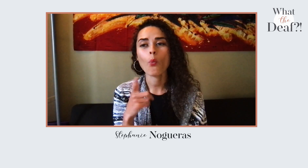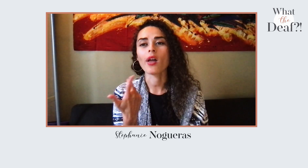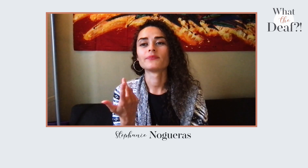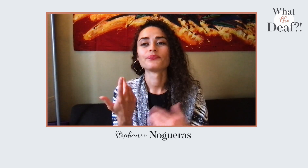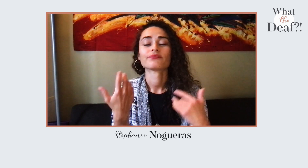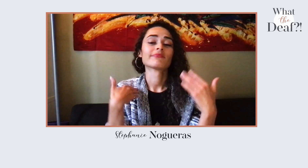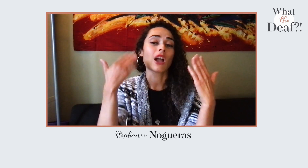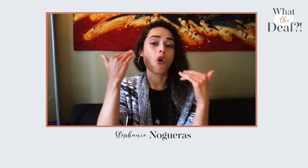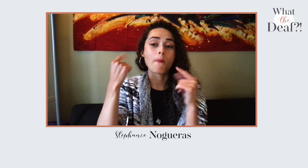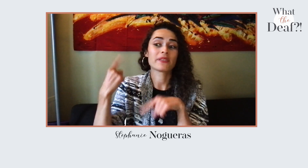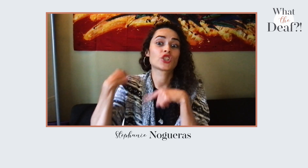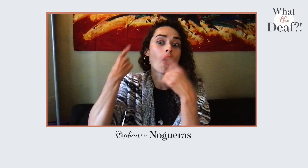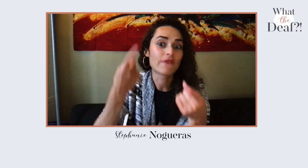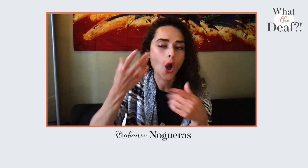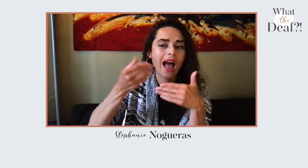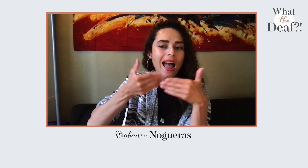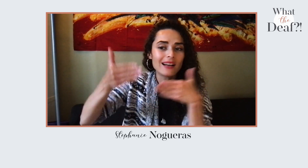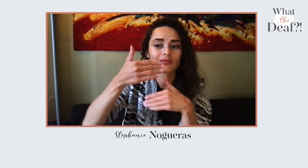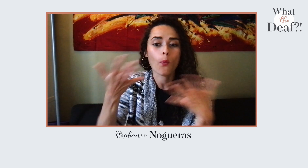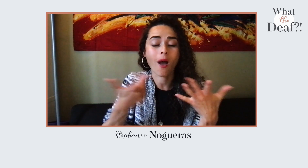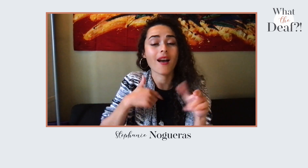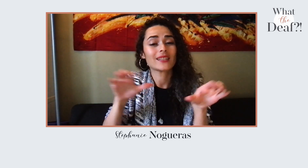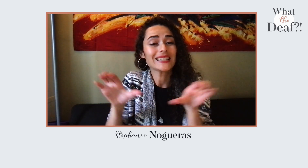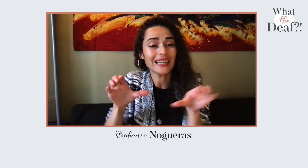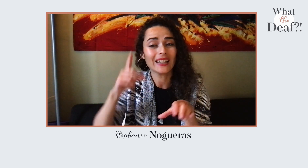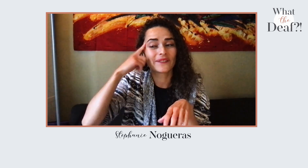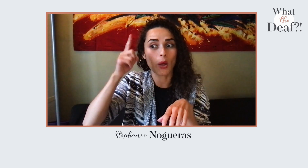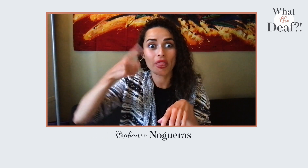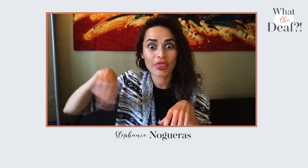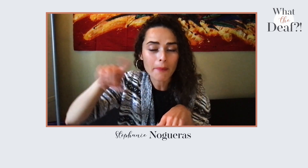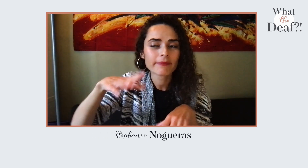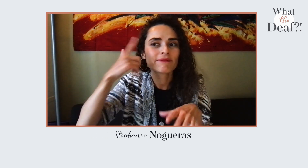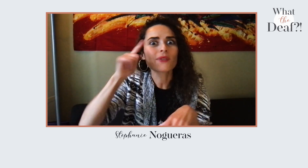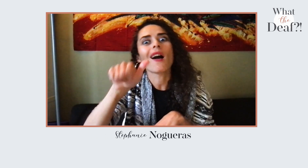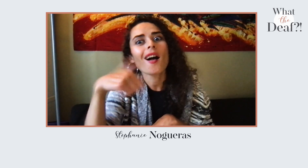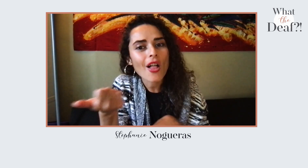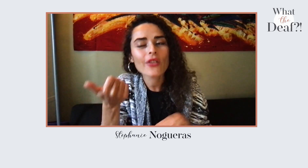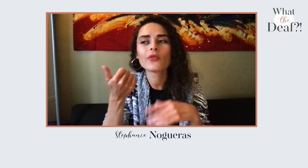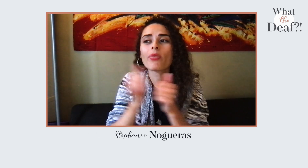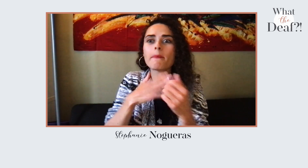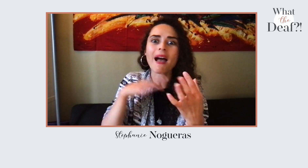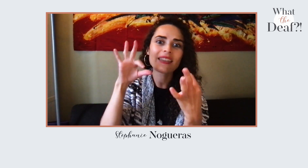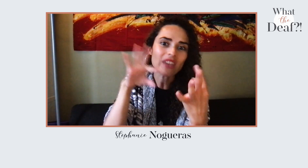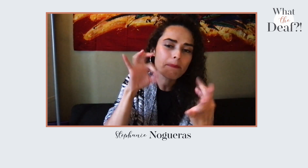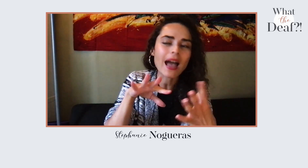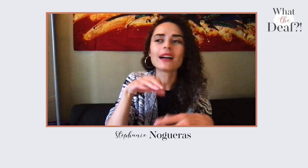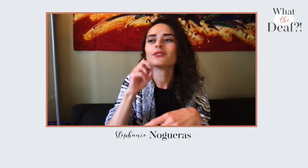Well, hopefully, the work that I've done so far and the work that I will continue to do with my cast and crew, be it educating them, you know,